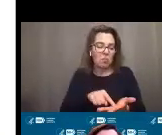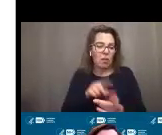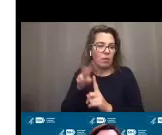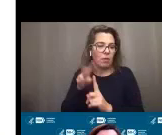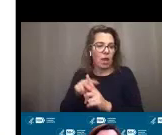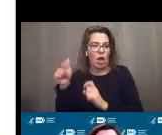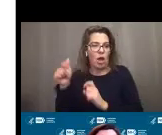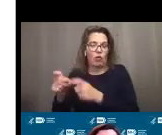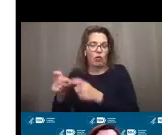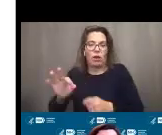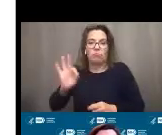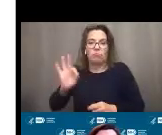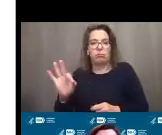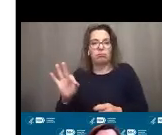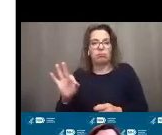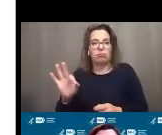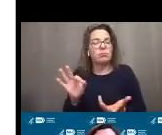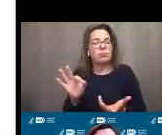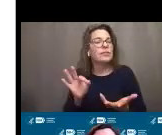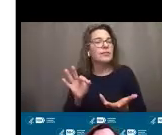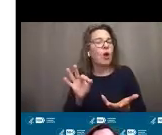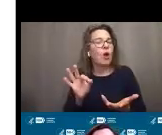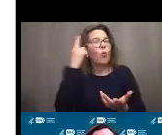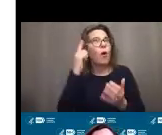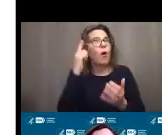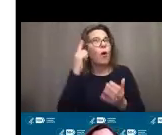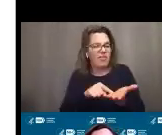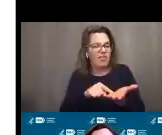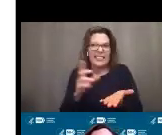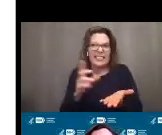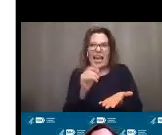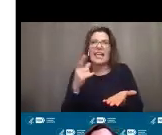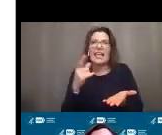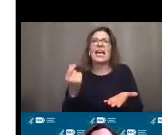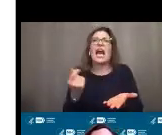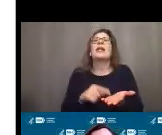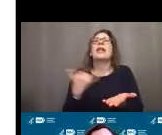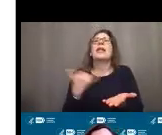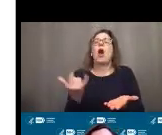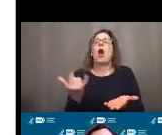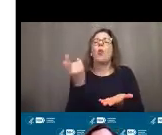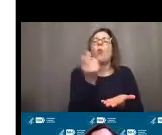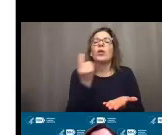you're required by the NIH to submit an annual progress report.